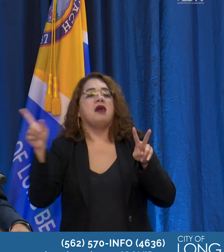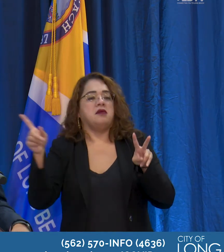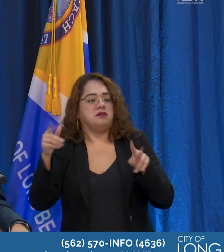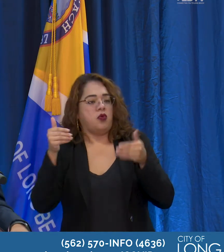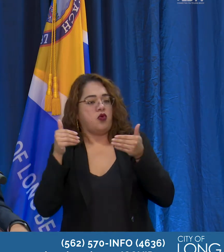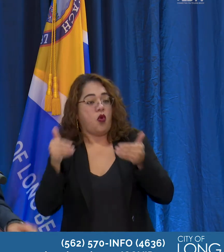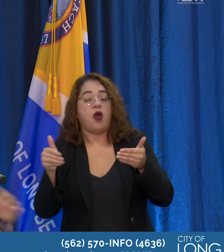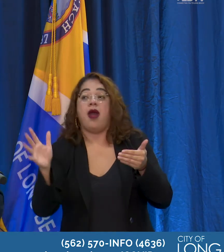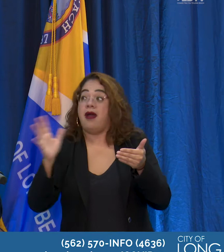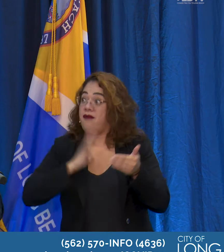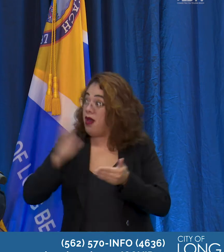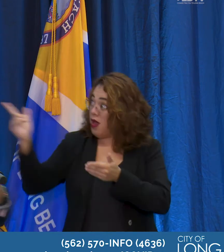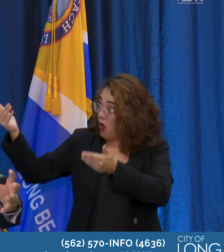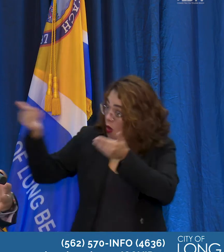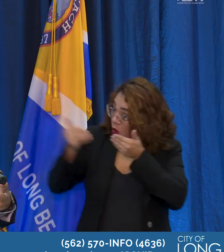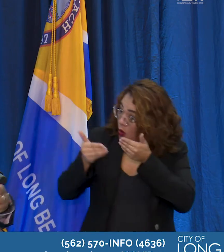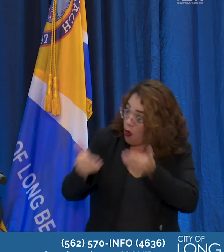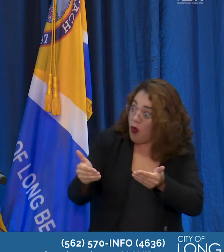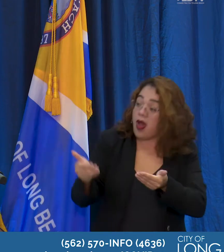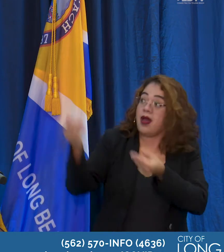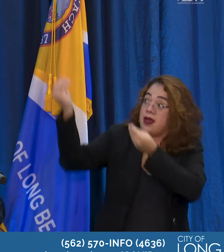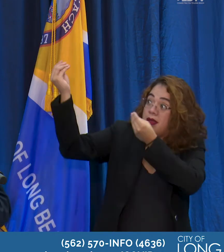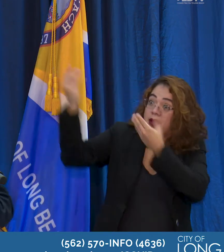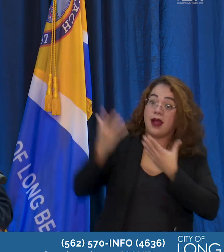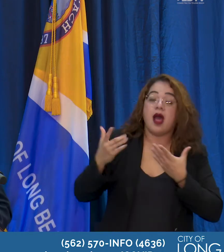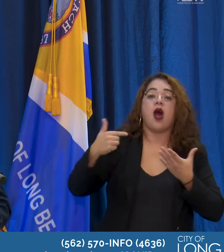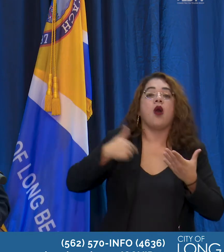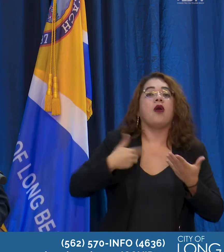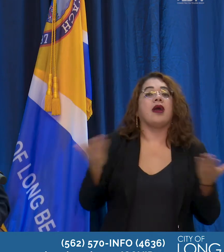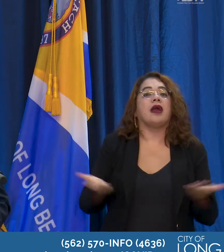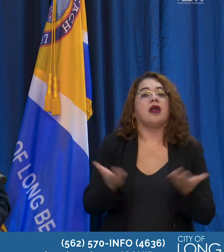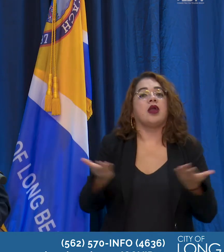about reopenings within that tier. So as a reminder,